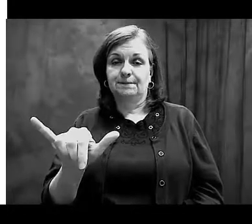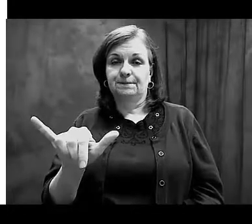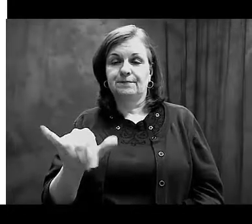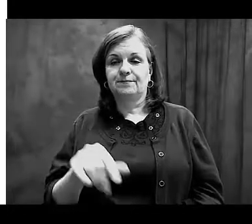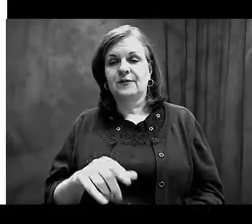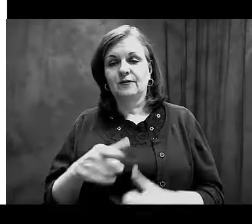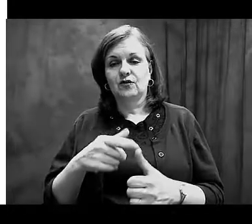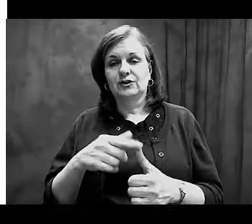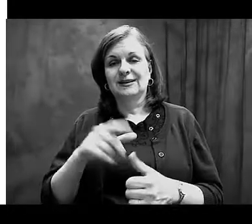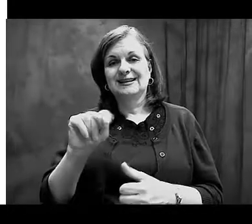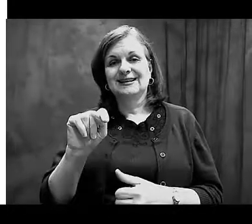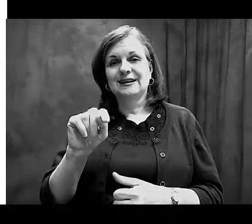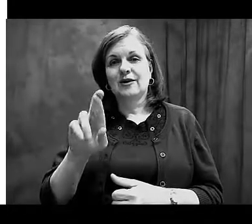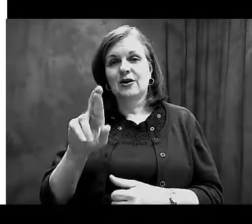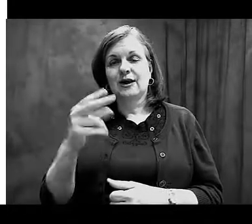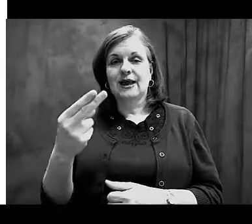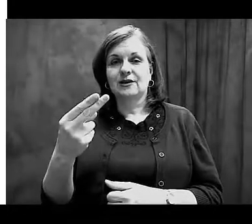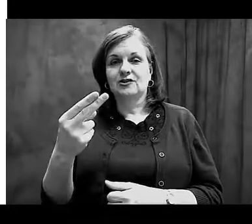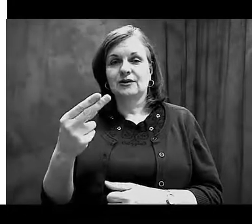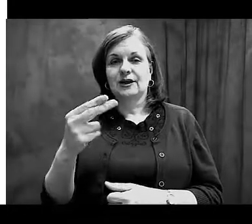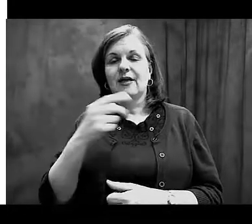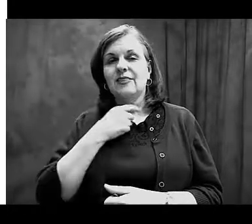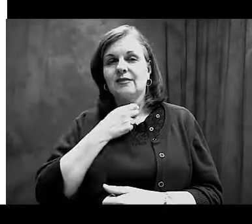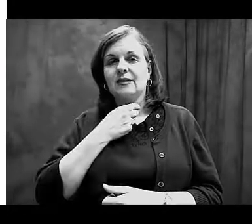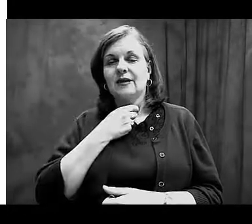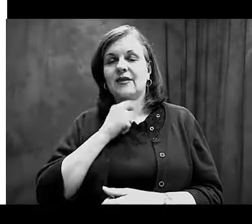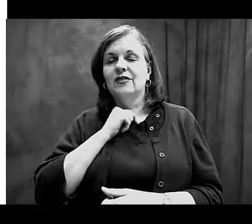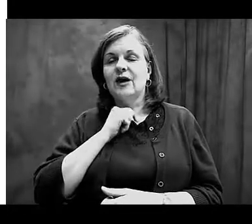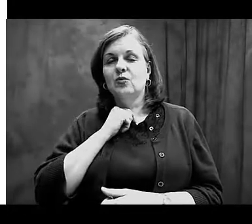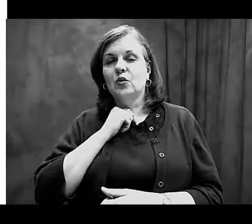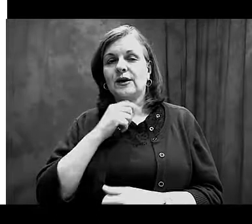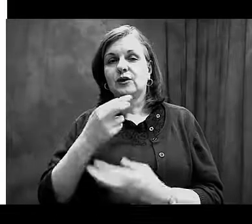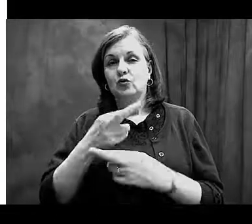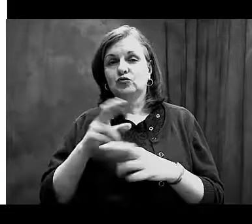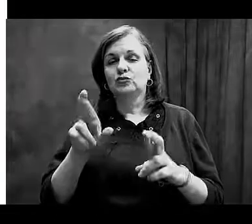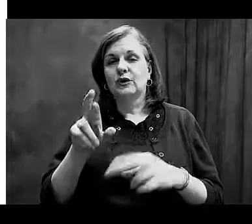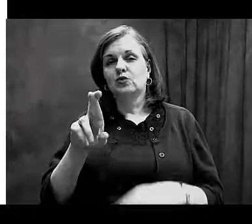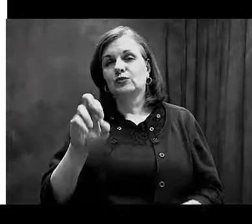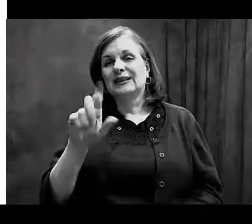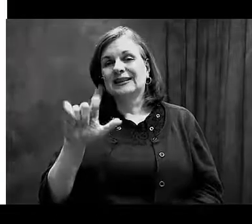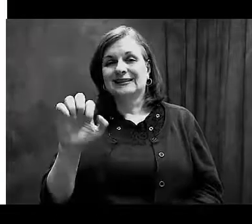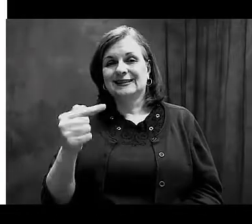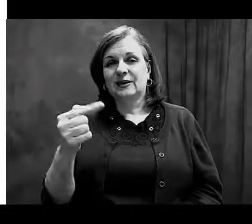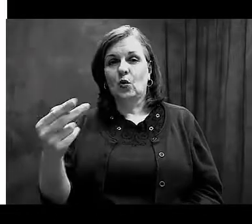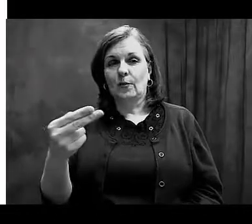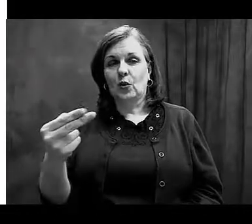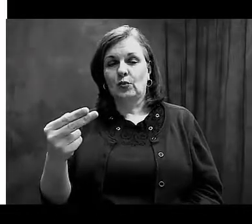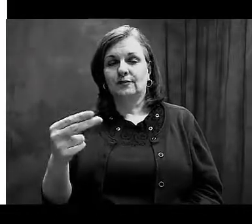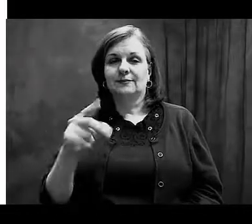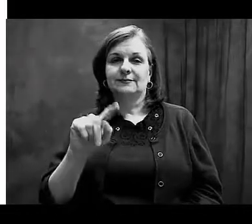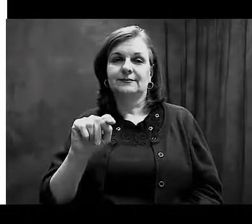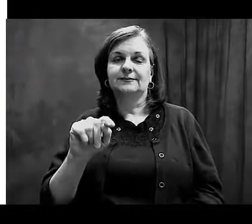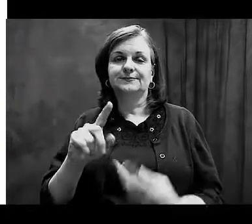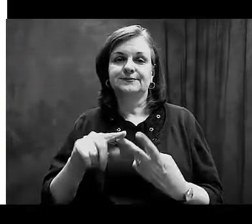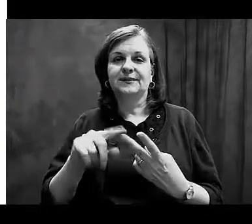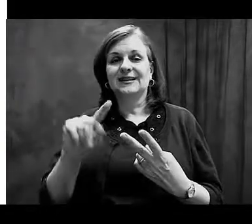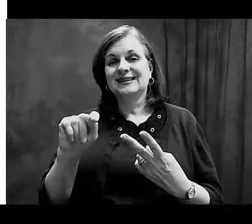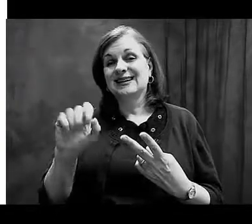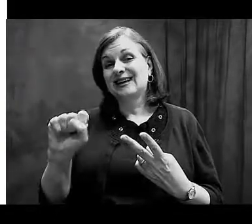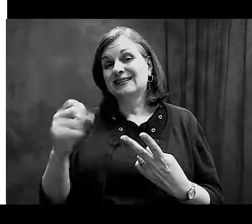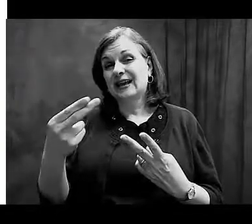in this case TRH is thyroid releasing hormone